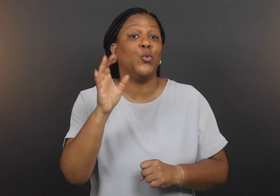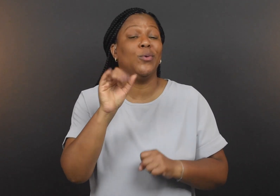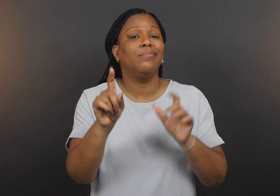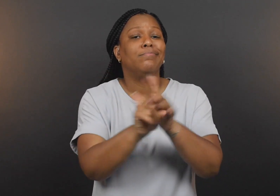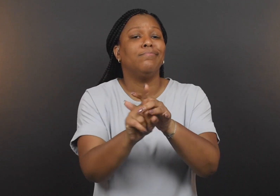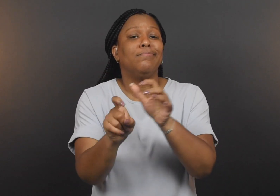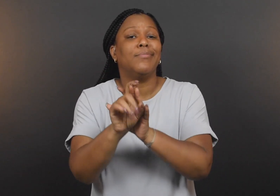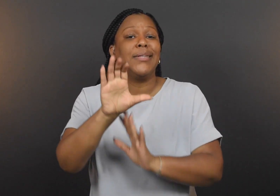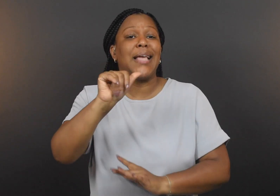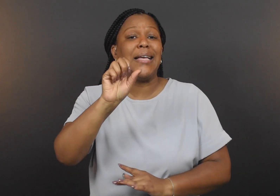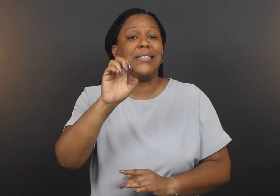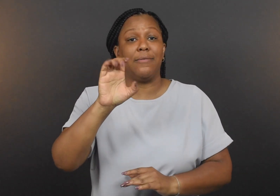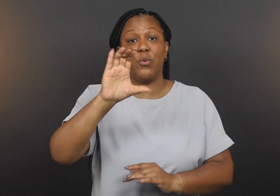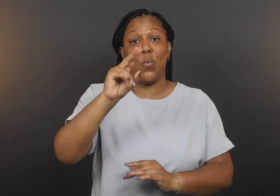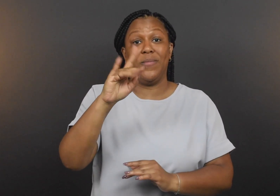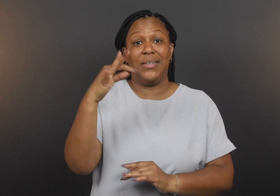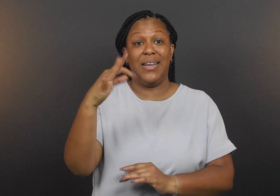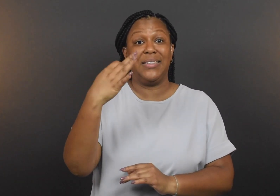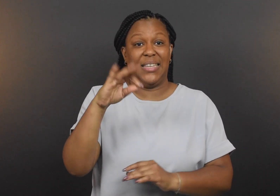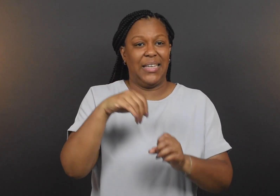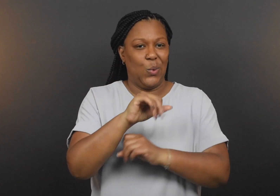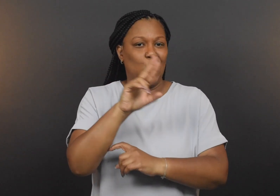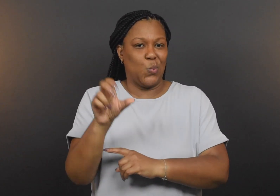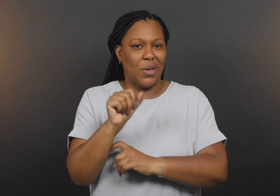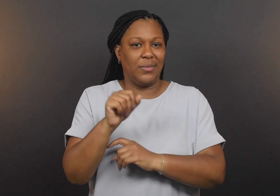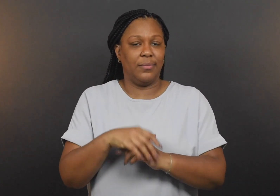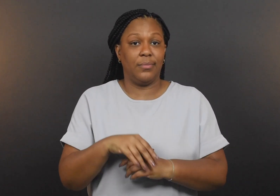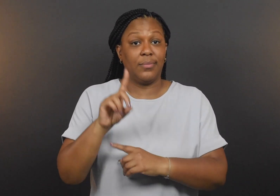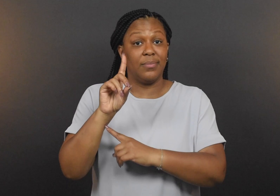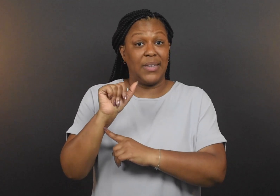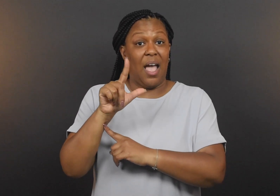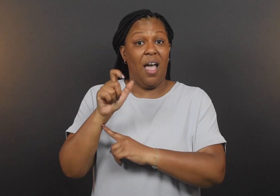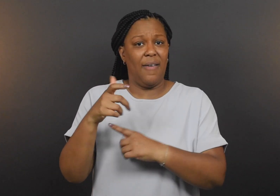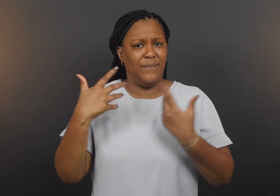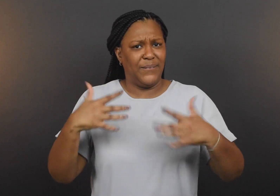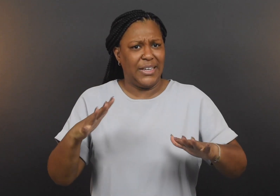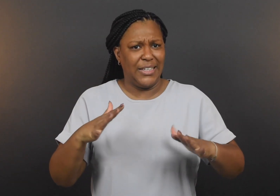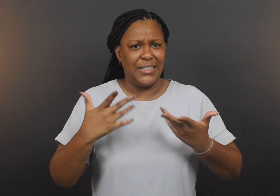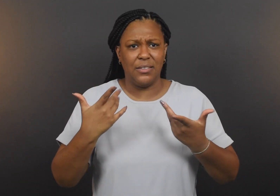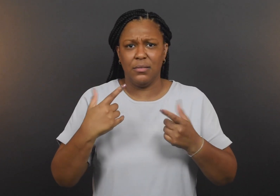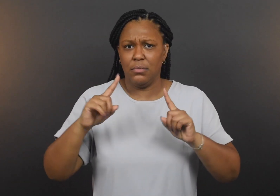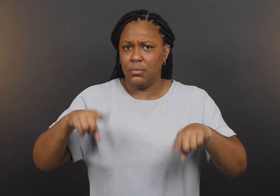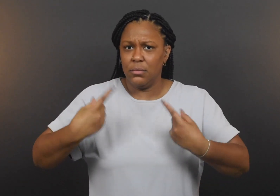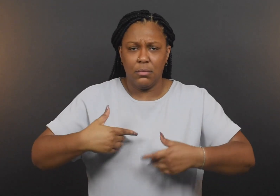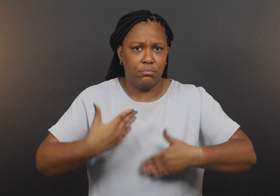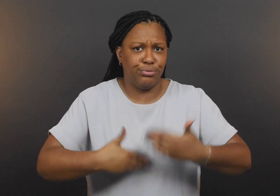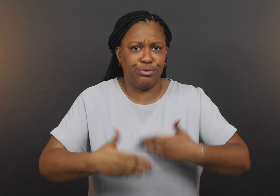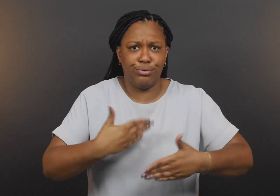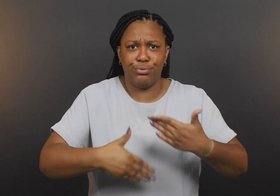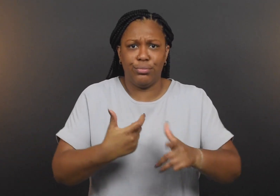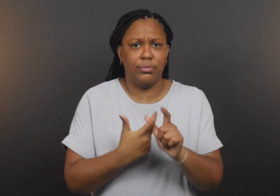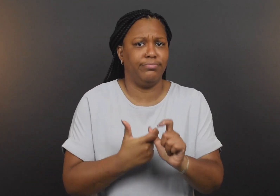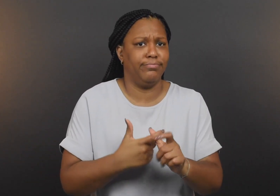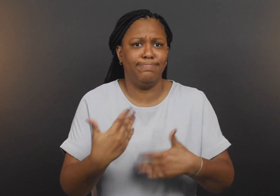first few cases of COVID-19 in the United States. Dale has been running ever since,